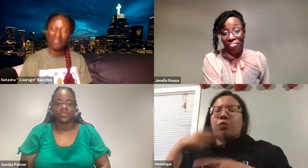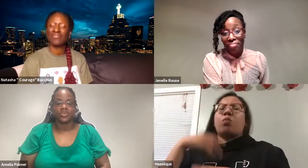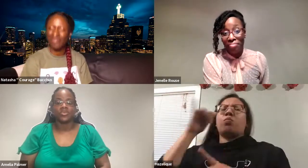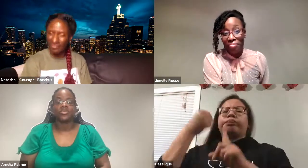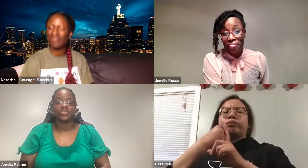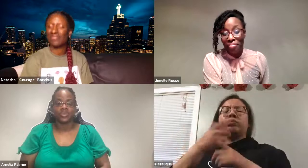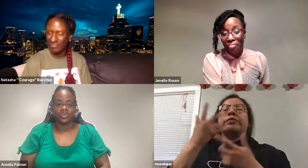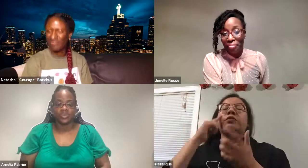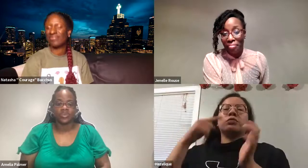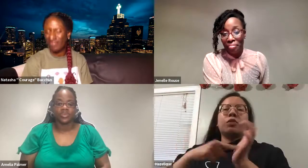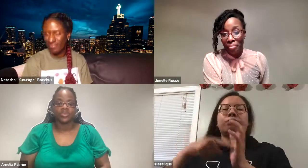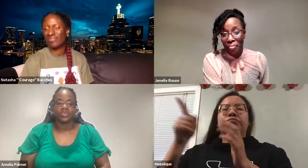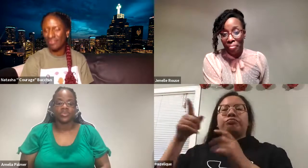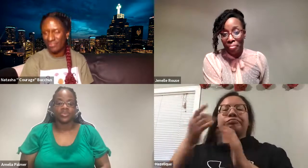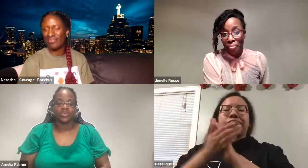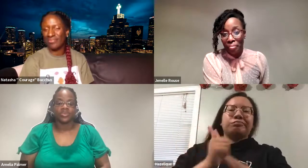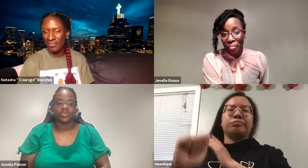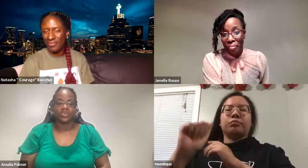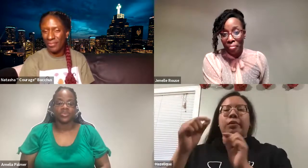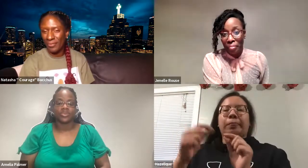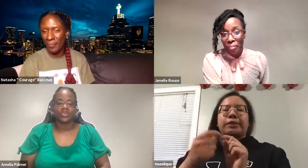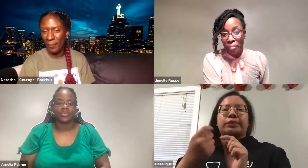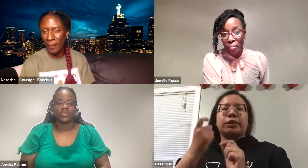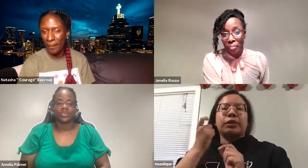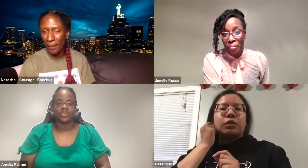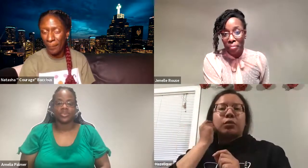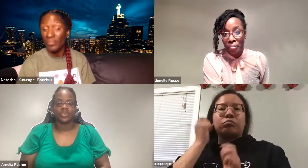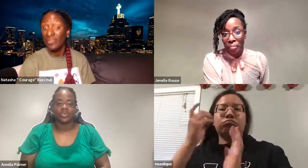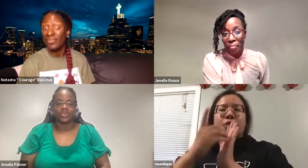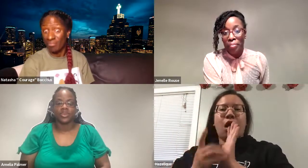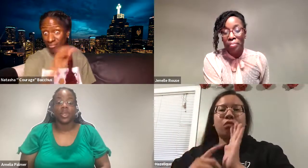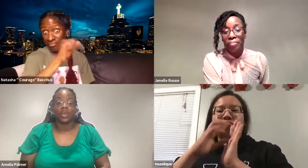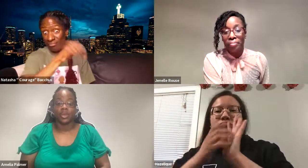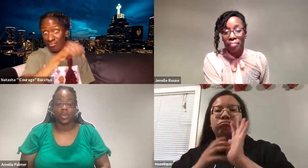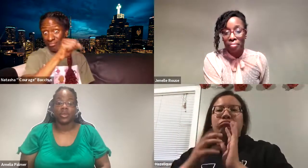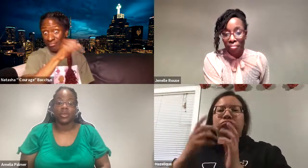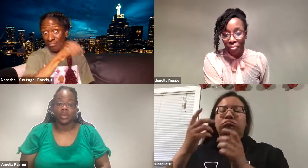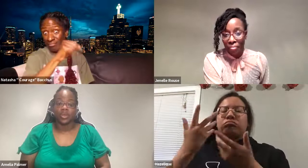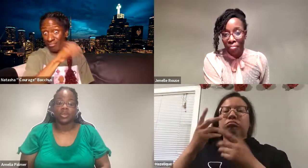looking at creativity and it's just had such a huge impact on me. beading and jewelry